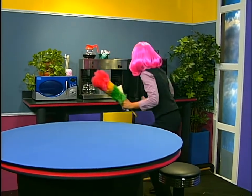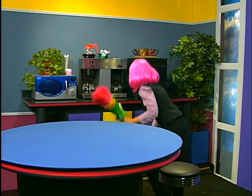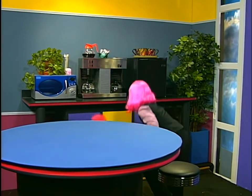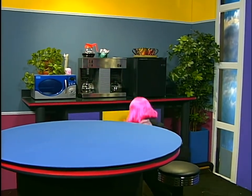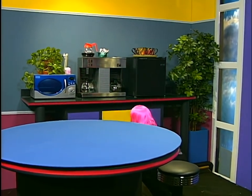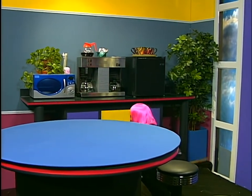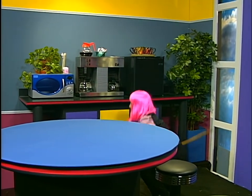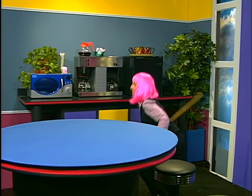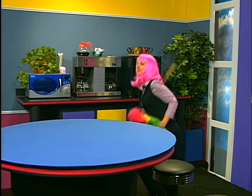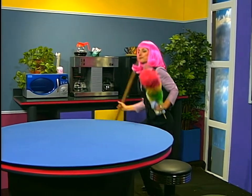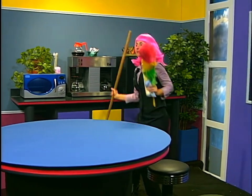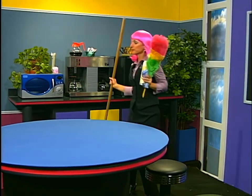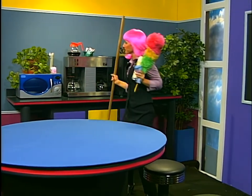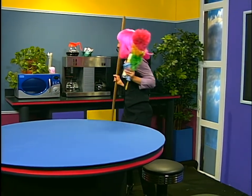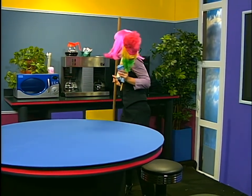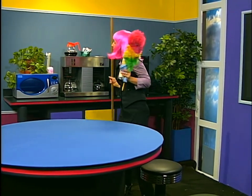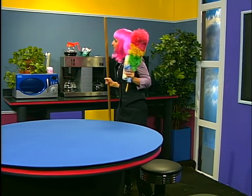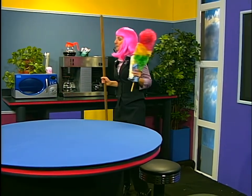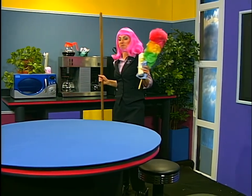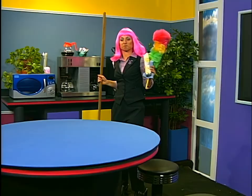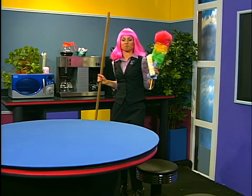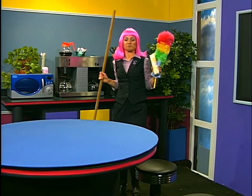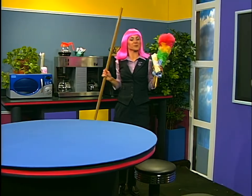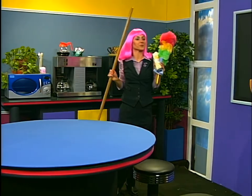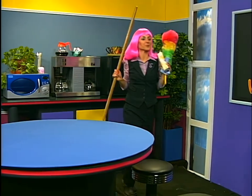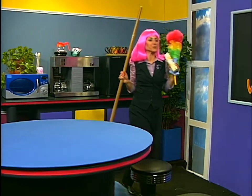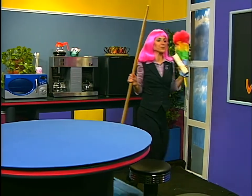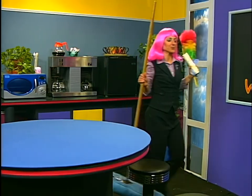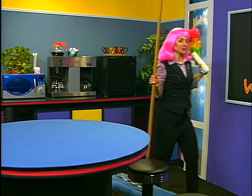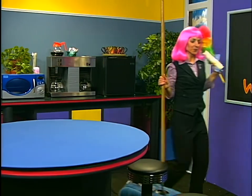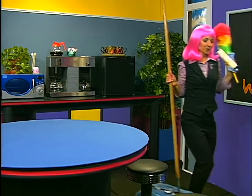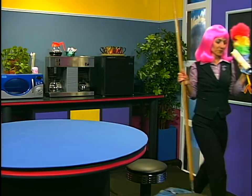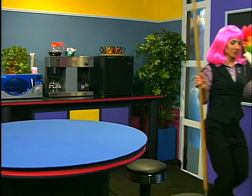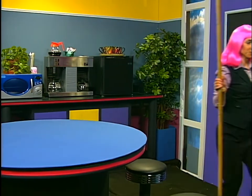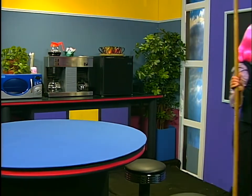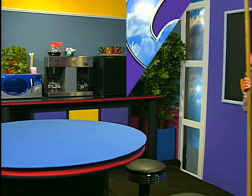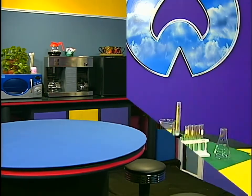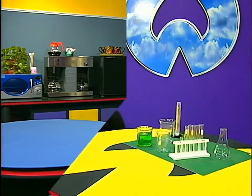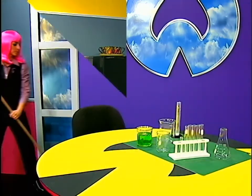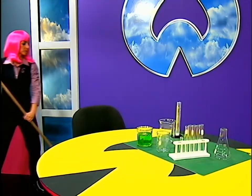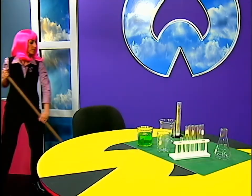WHAT HAPPENED? OHHHH, WELL... WHAT?